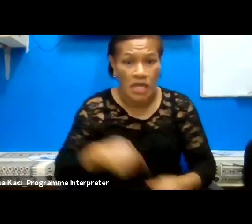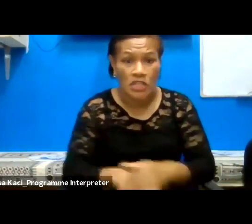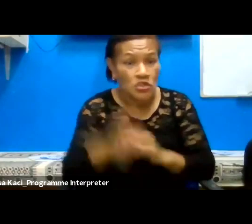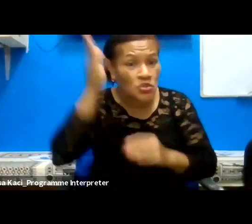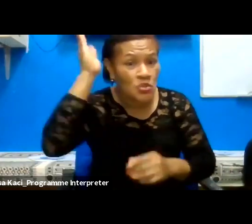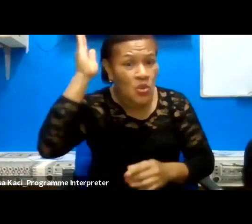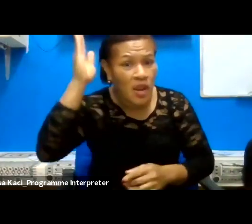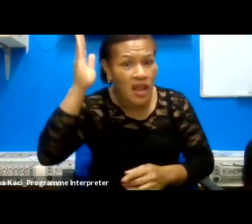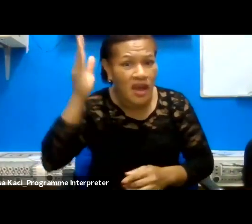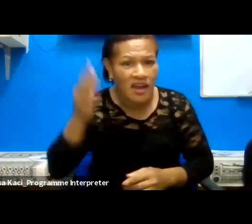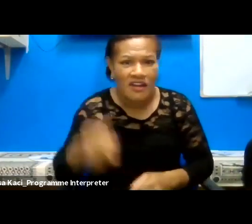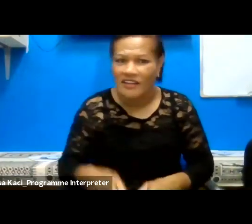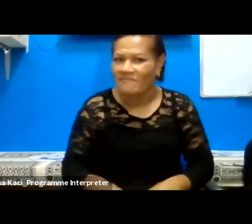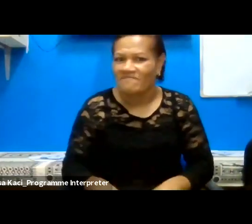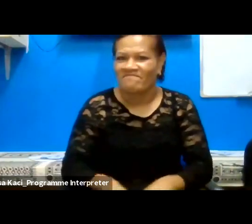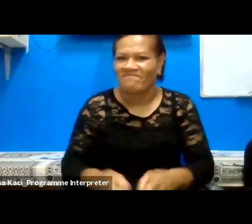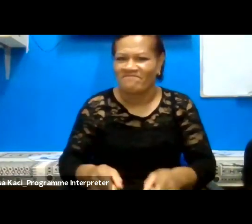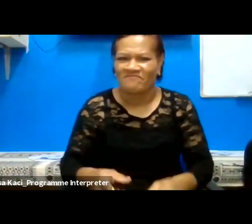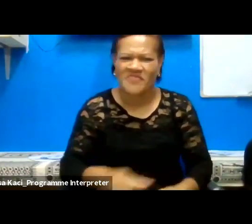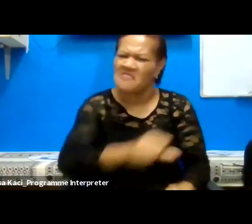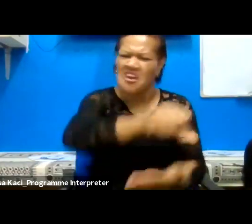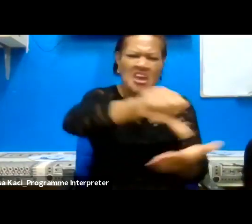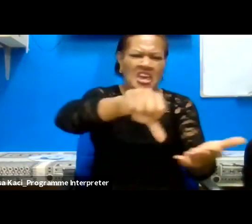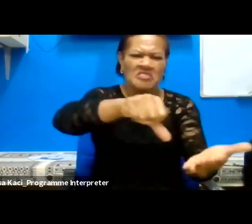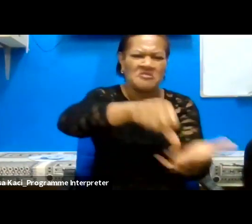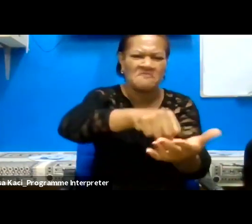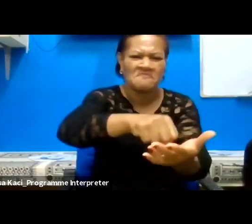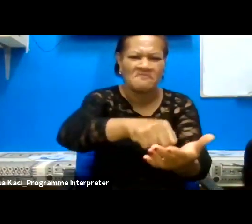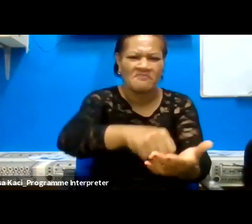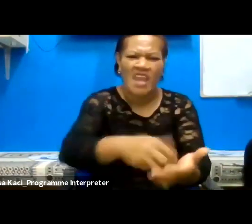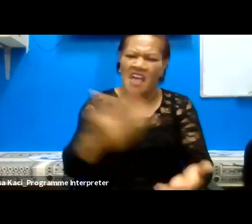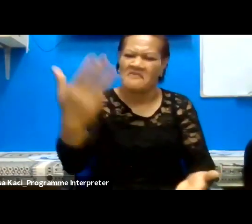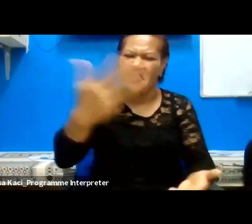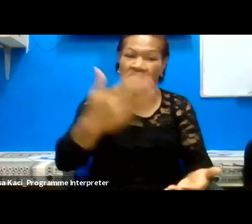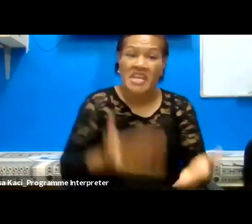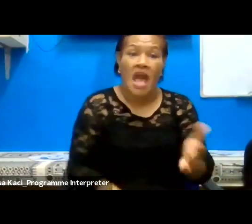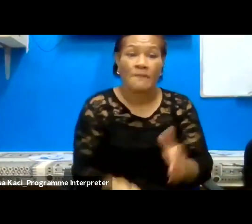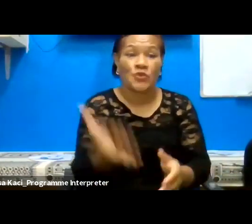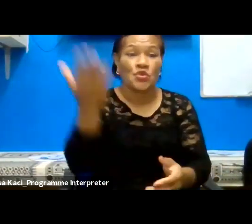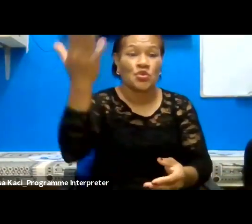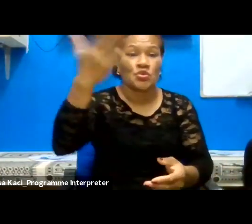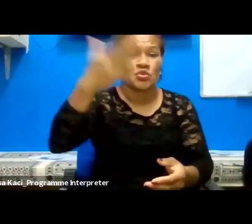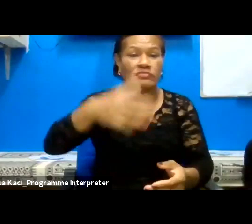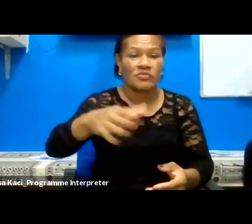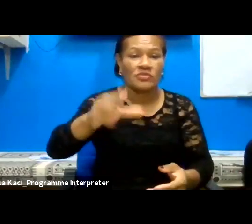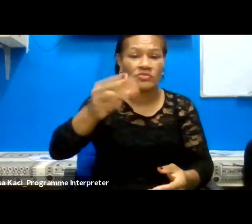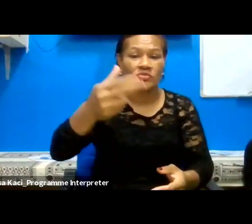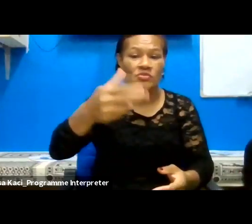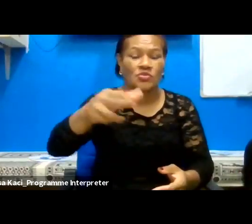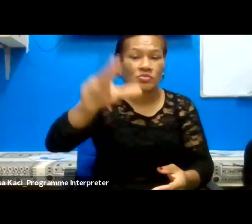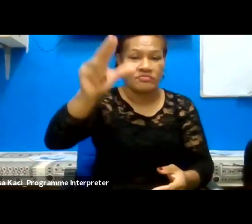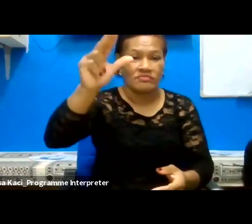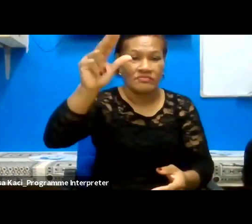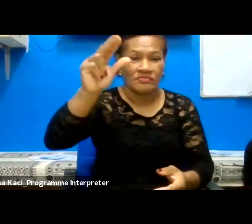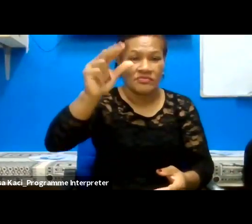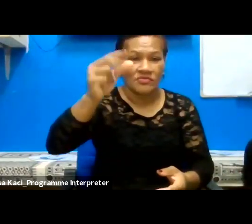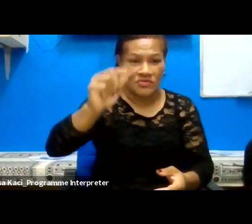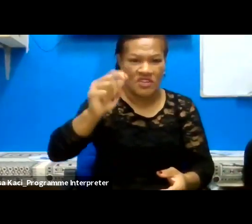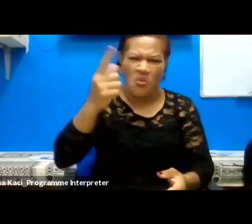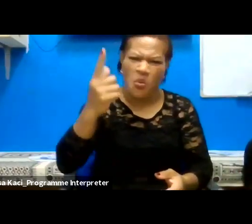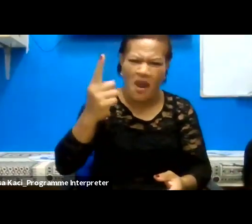the deaf community rose above